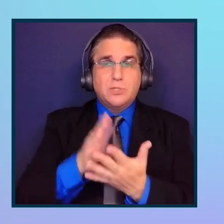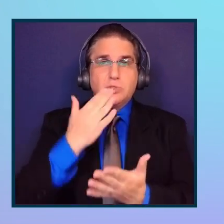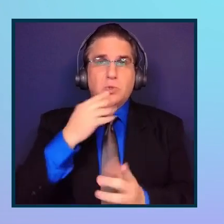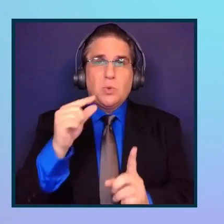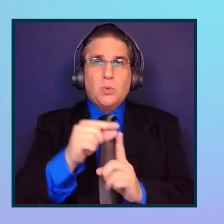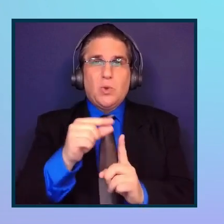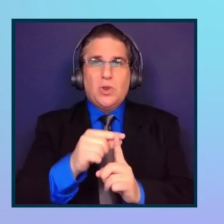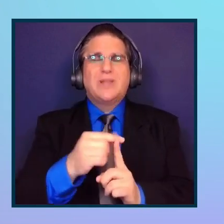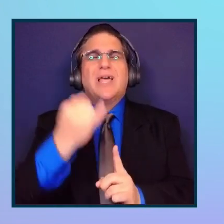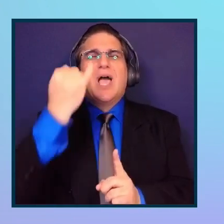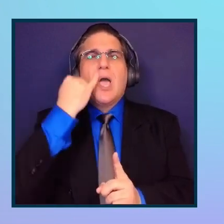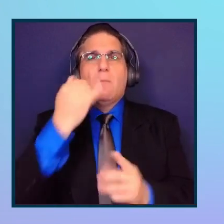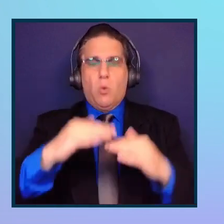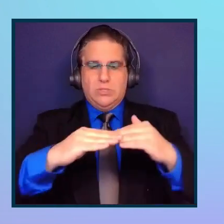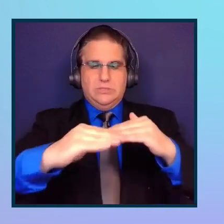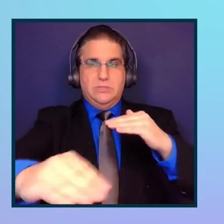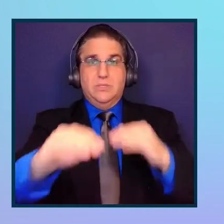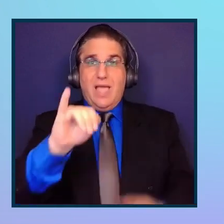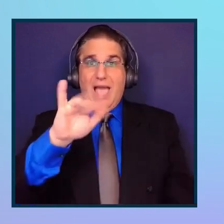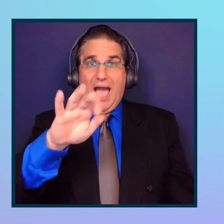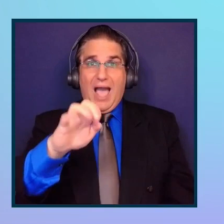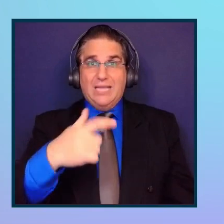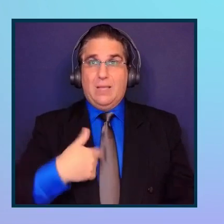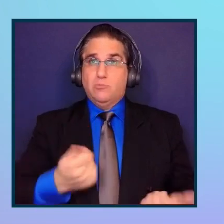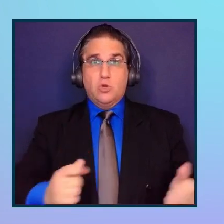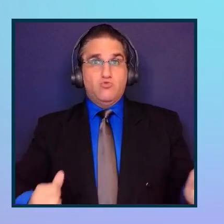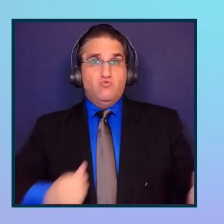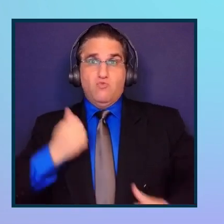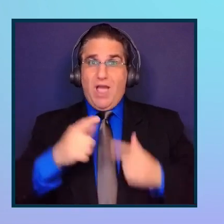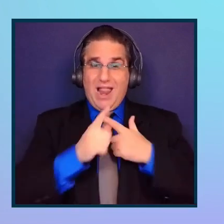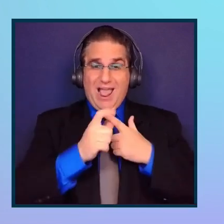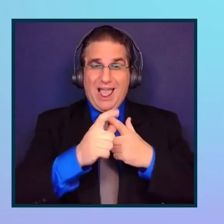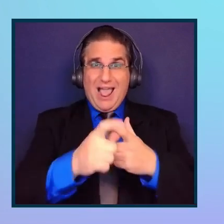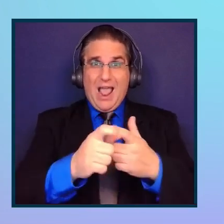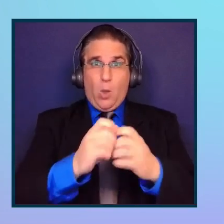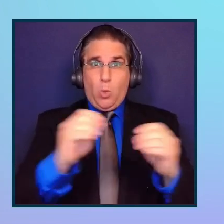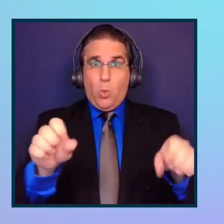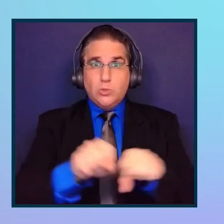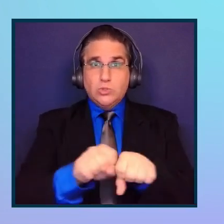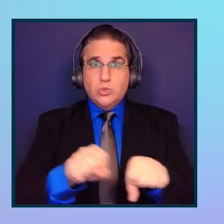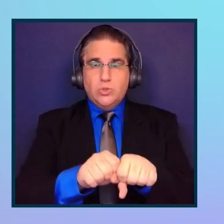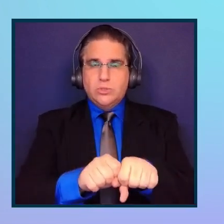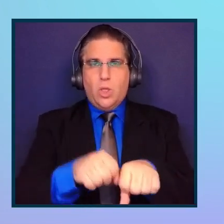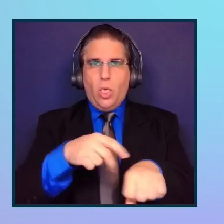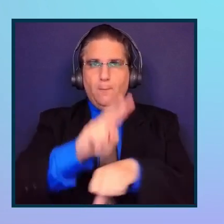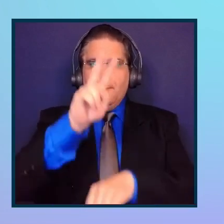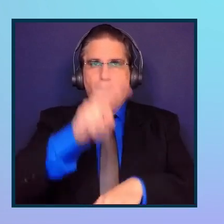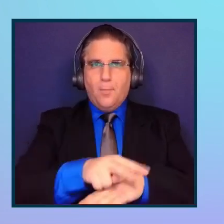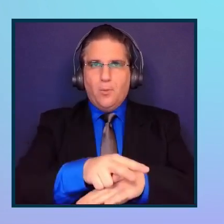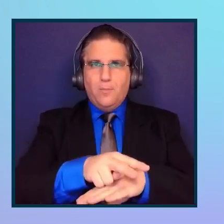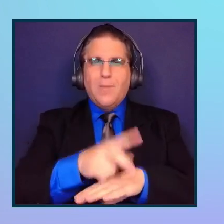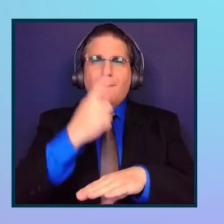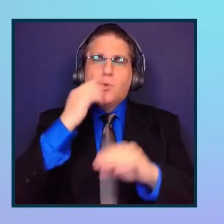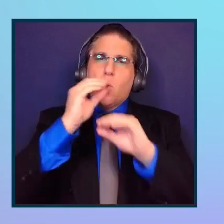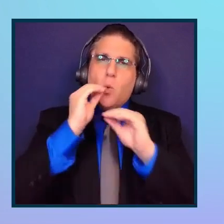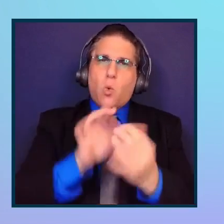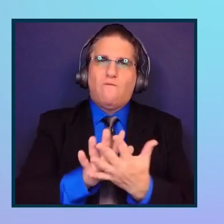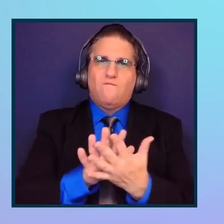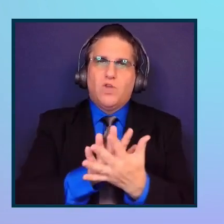Because if you don't have any friction, nothing is gonna move forward. And that leads to this idea of voices,